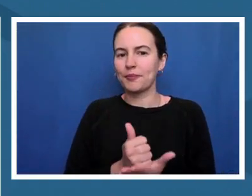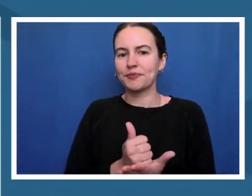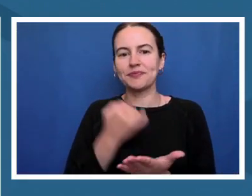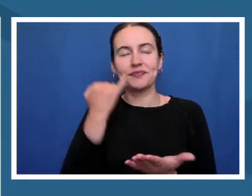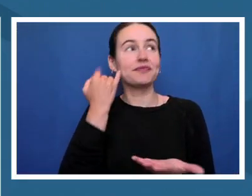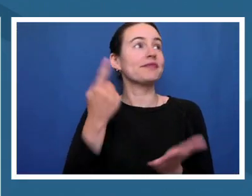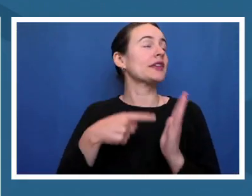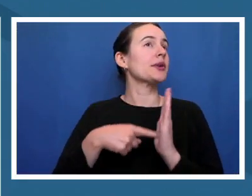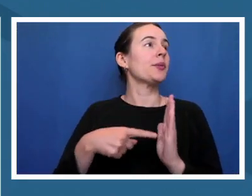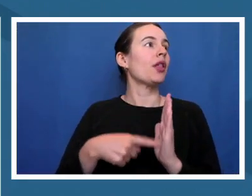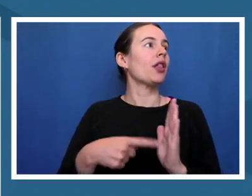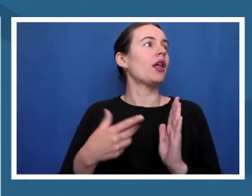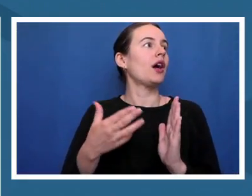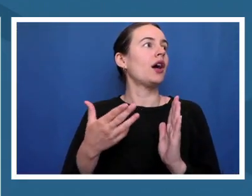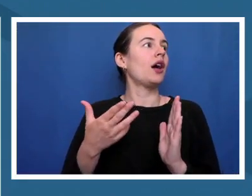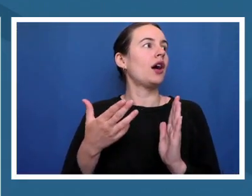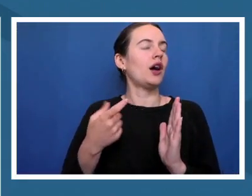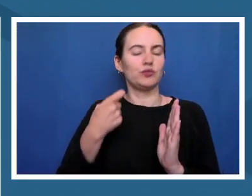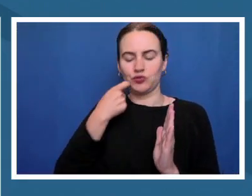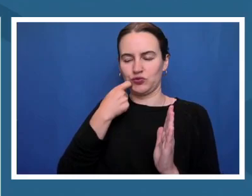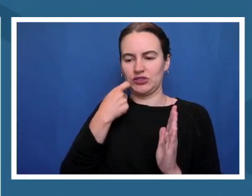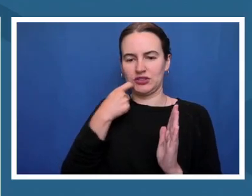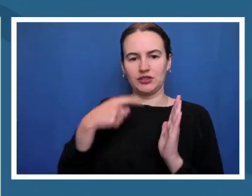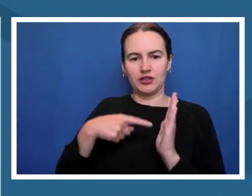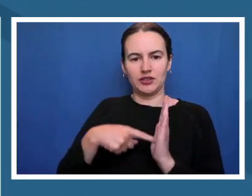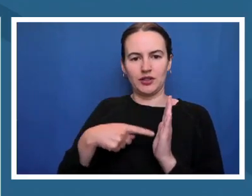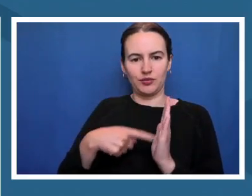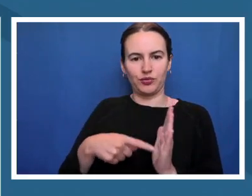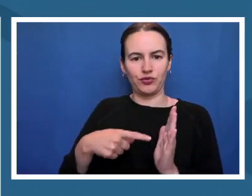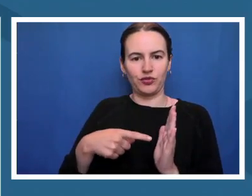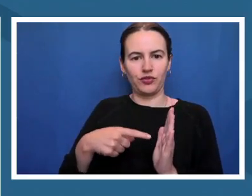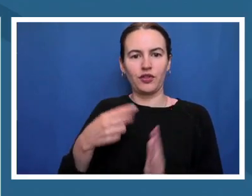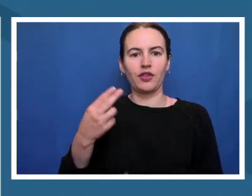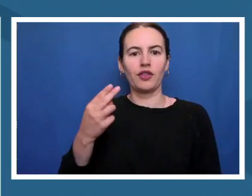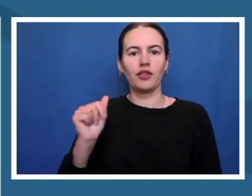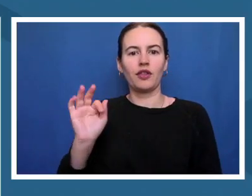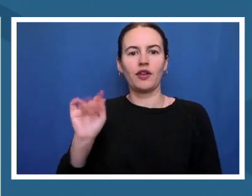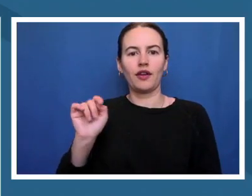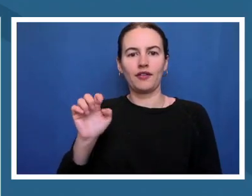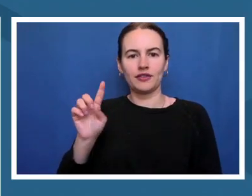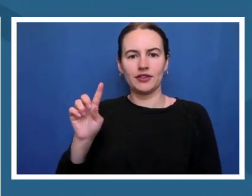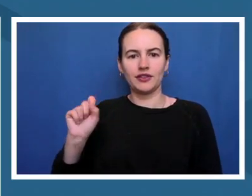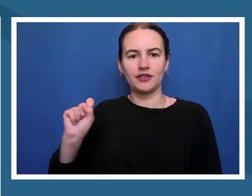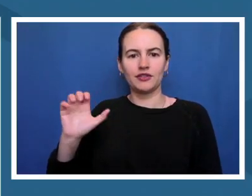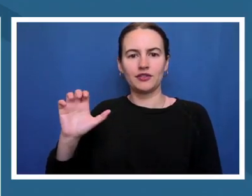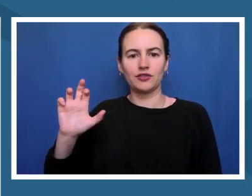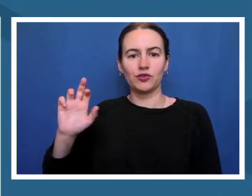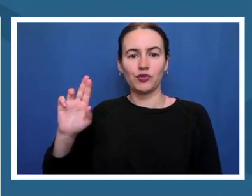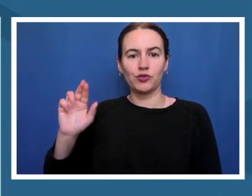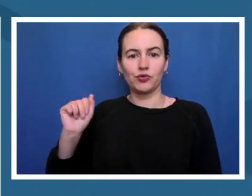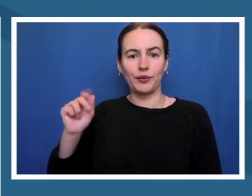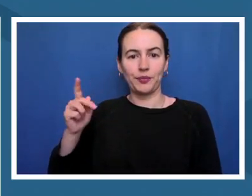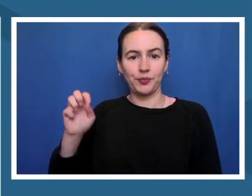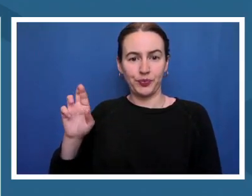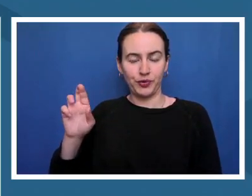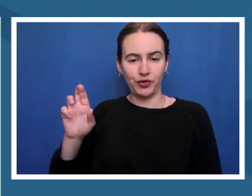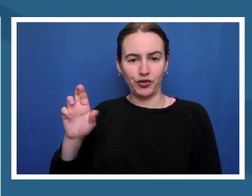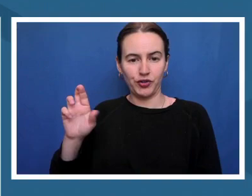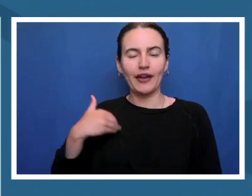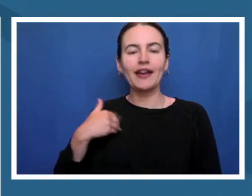nicole just used of the uh the hafted scraper where there are a few different